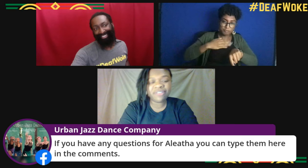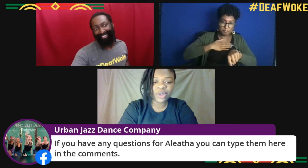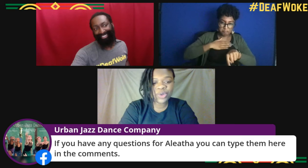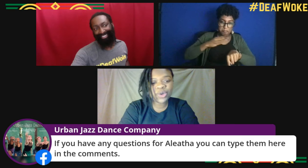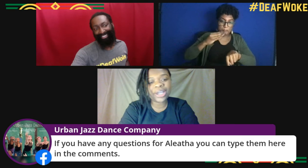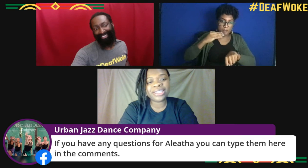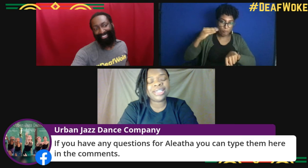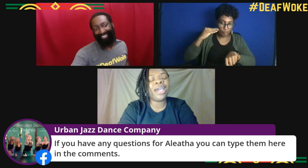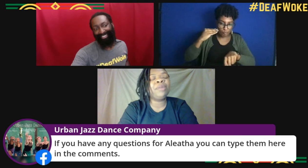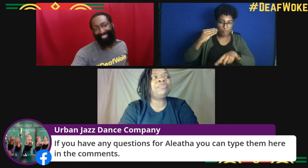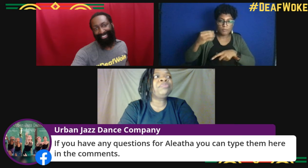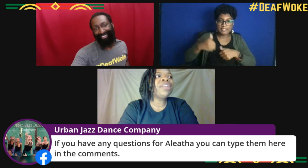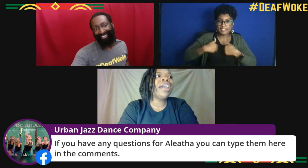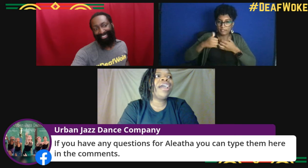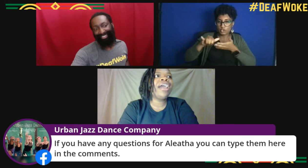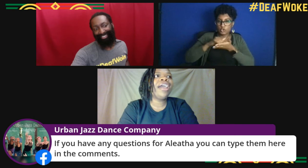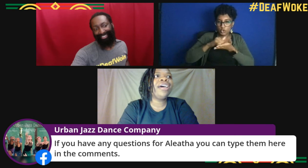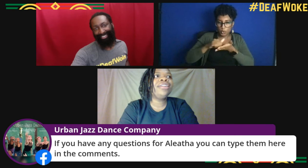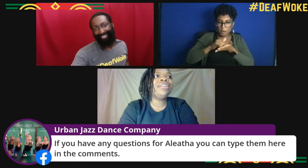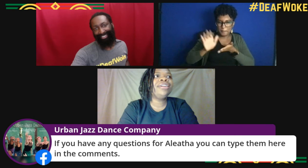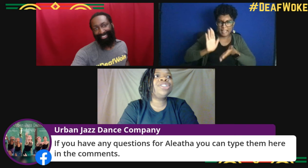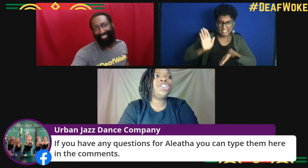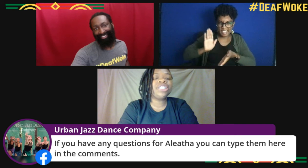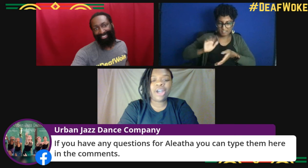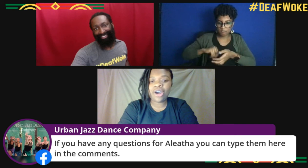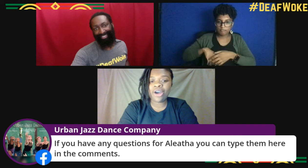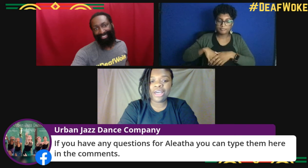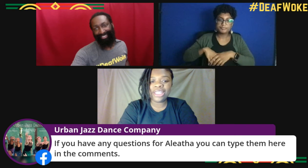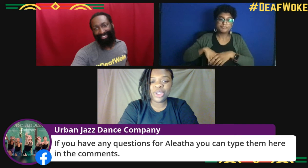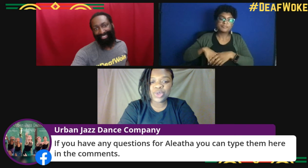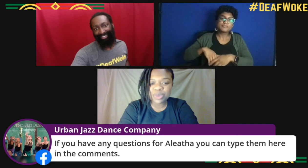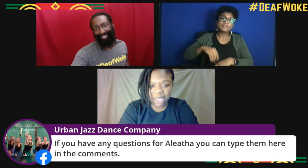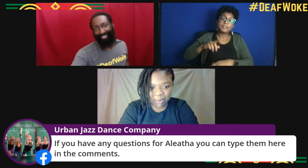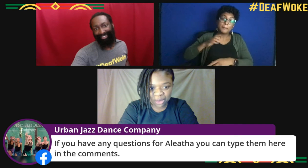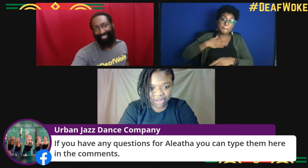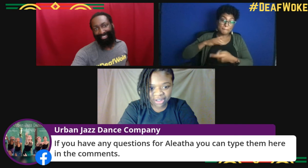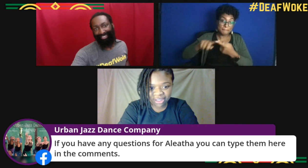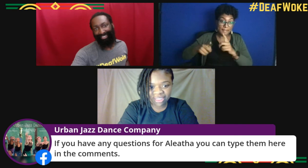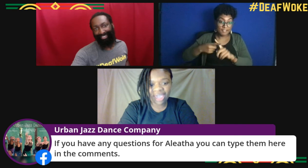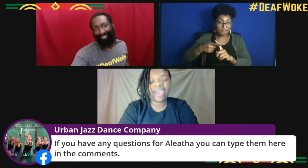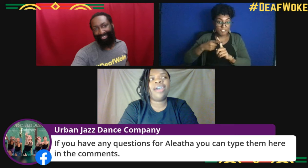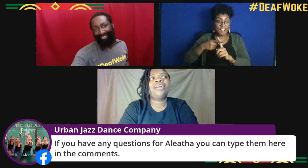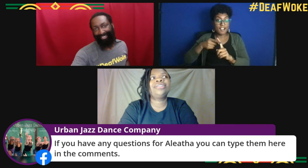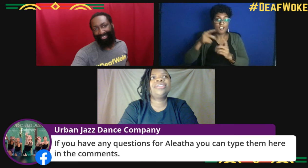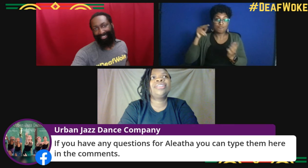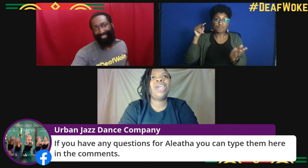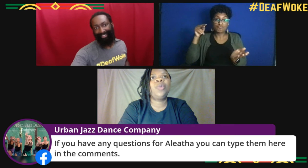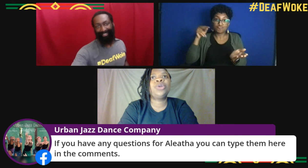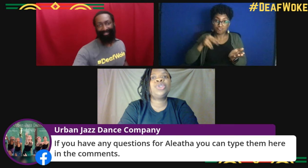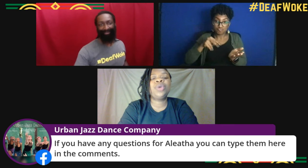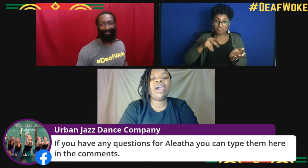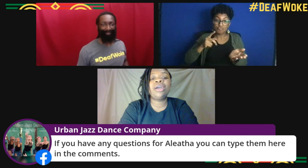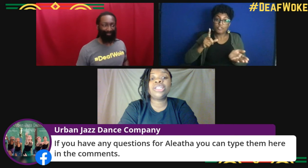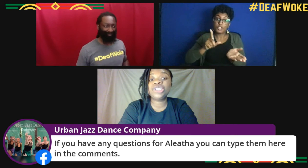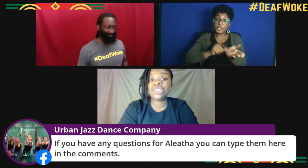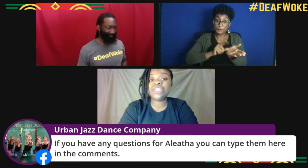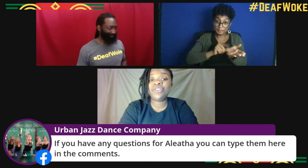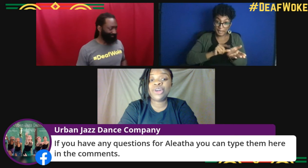I was living in New York at the time and she saw in the newspaper that they were doing auditions